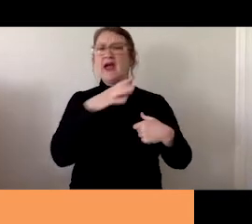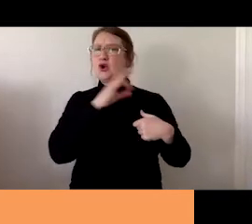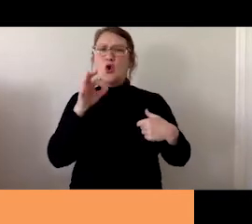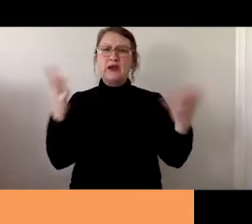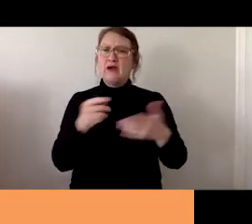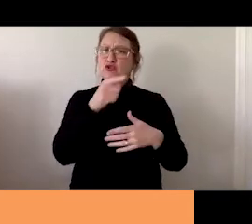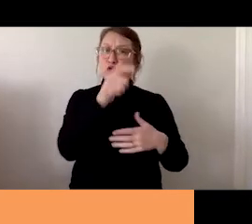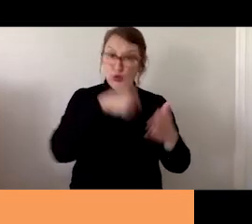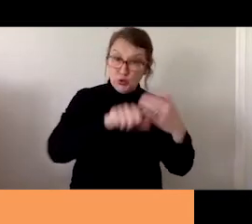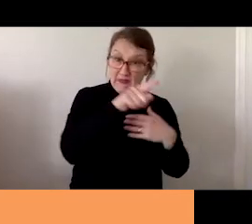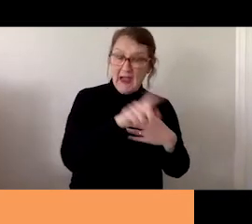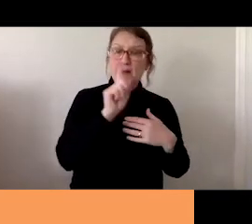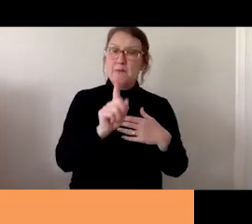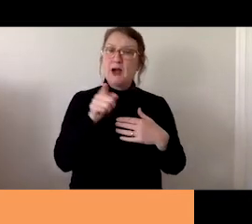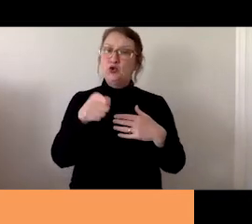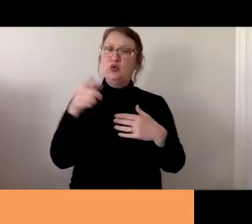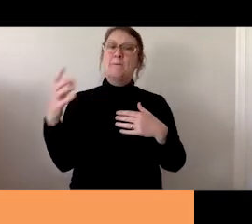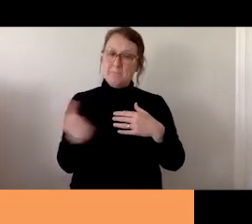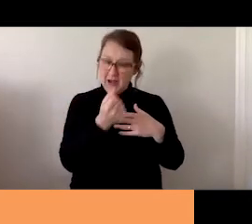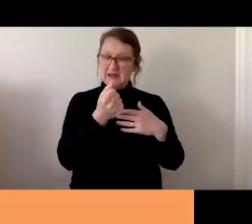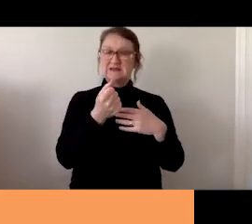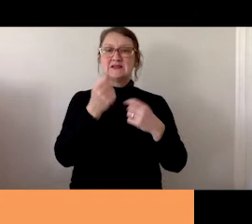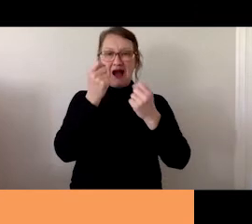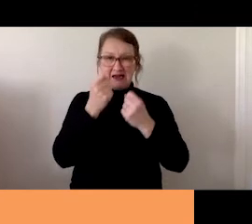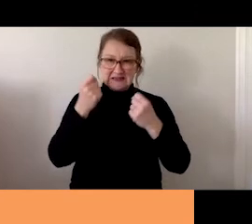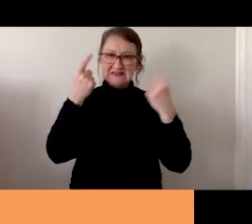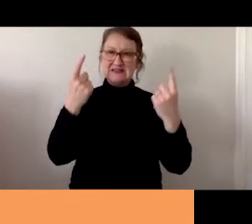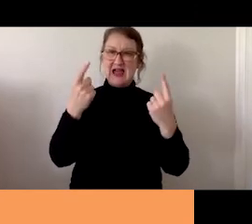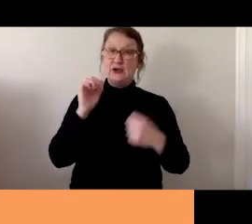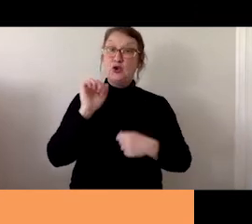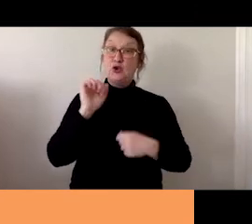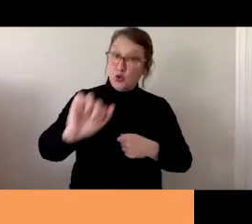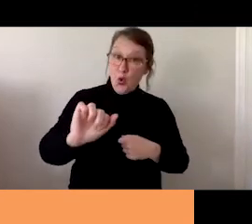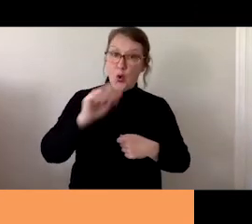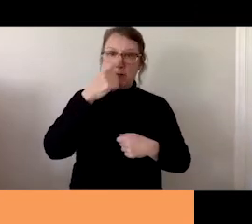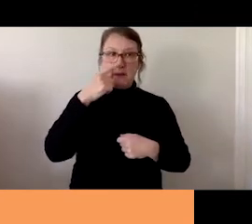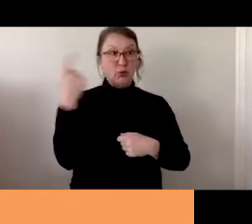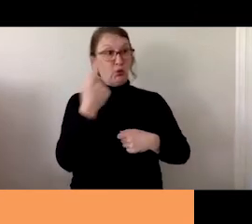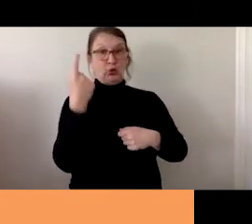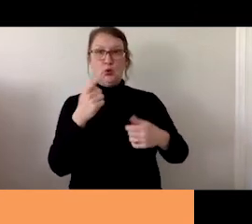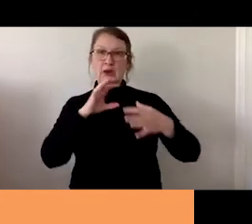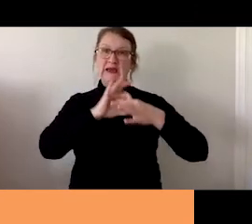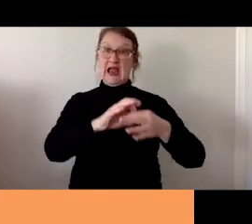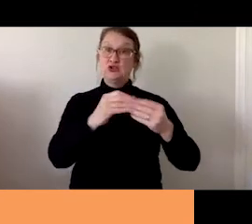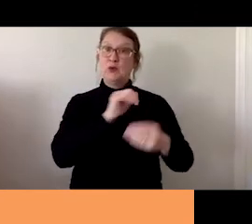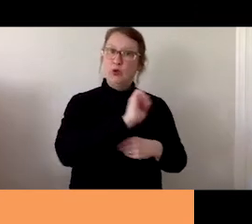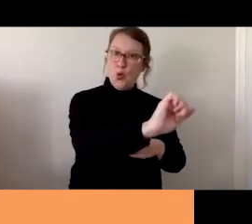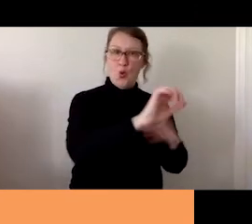government, make sure you understand all of your constituents, all the people that come to you, that work with you.